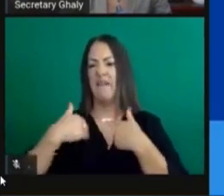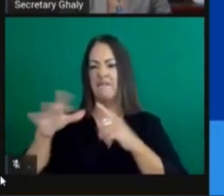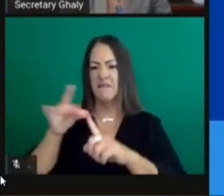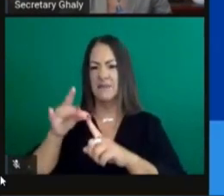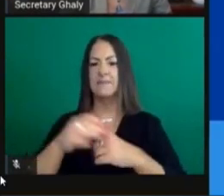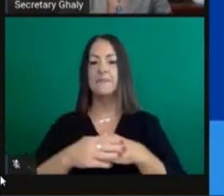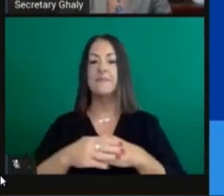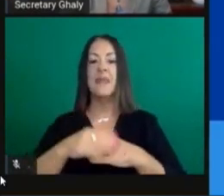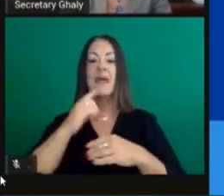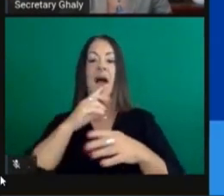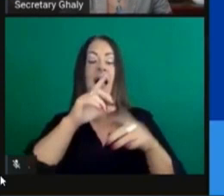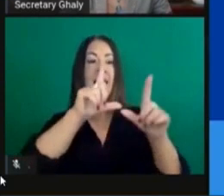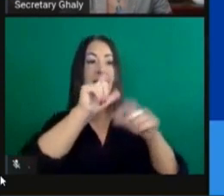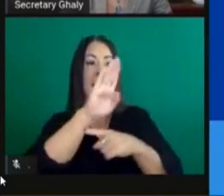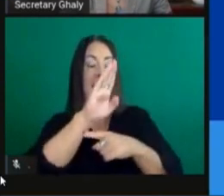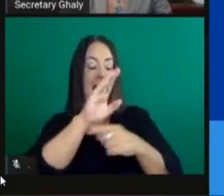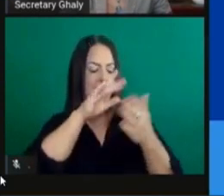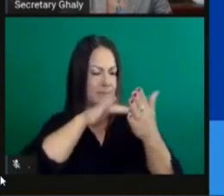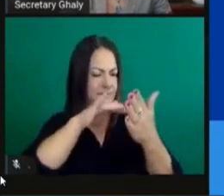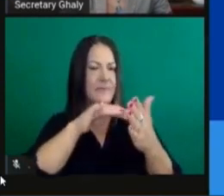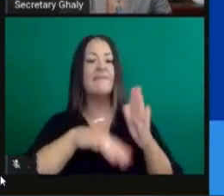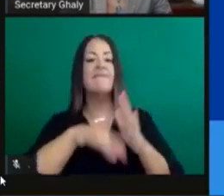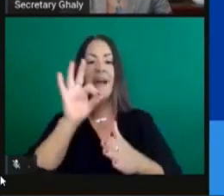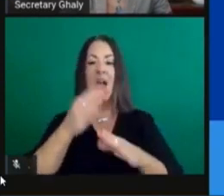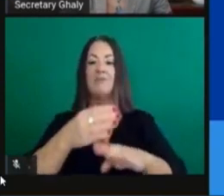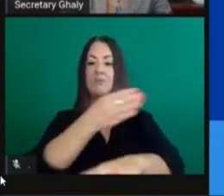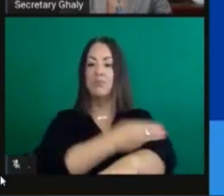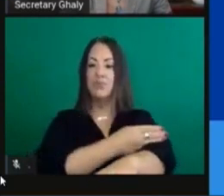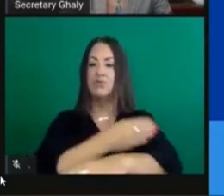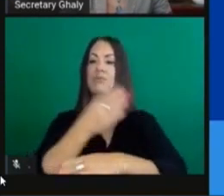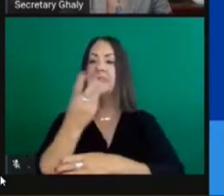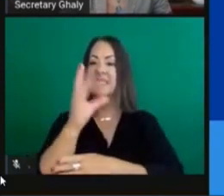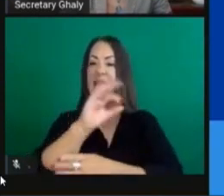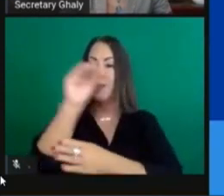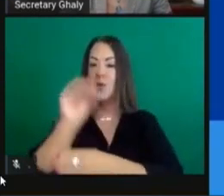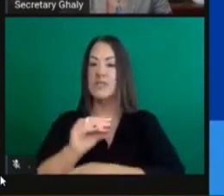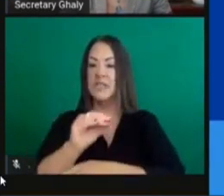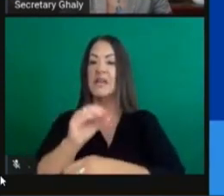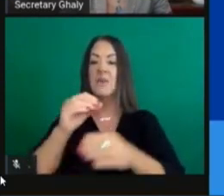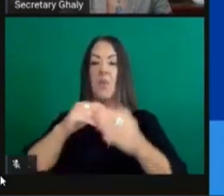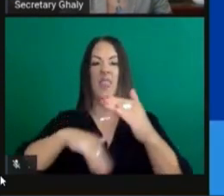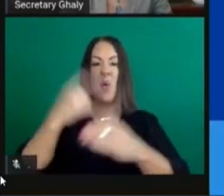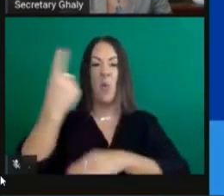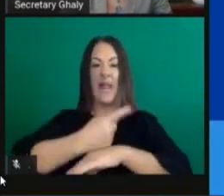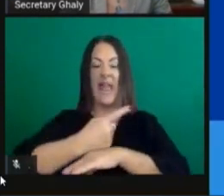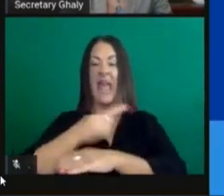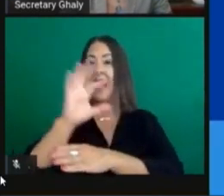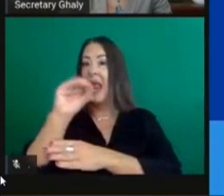LABORATORIES ACROSS THE STATE ARE RECORDING RESULTS IN 1.2 DAYS. WITH 69% BEING RECORDED WITHIN